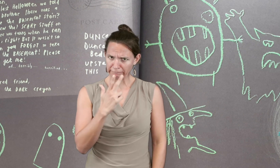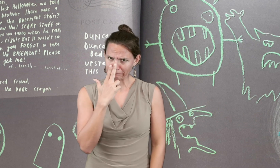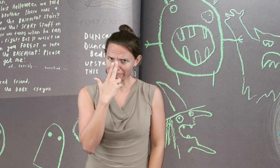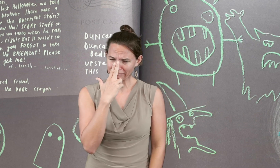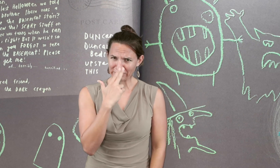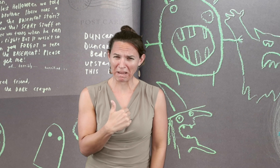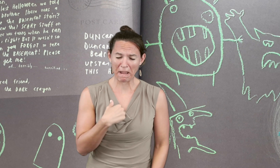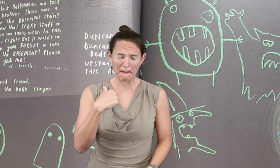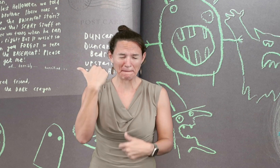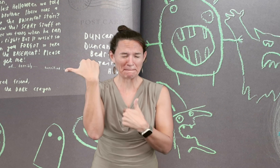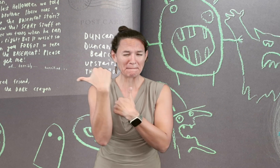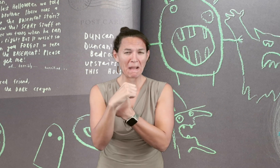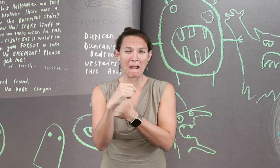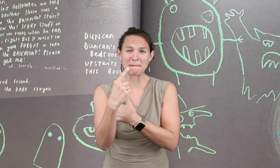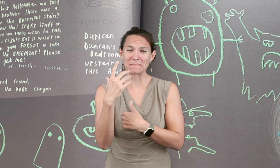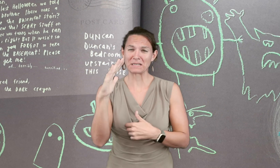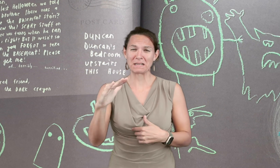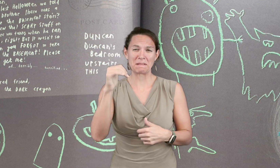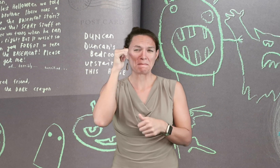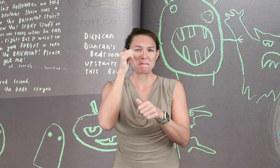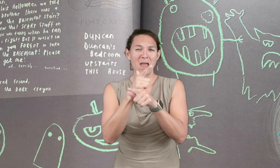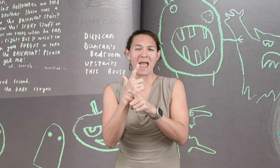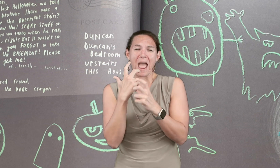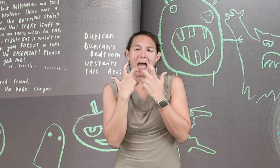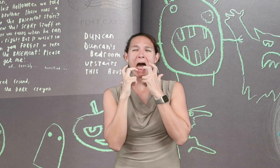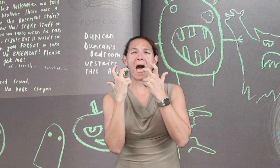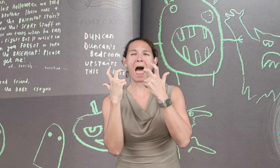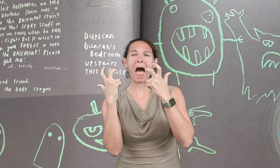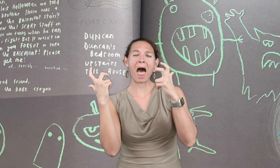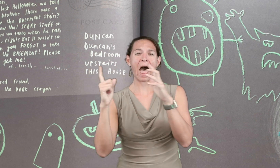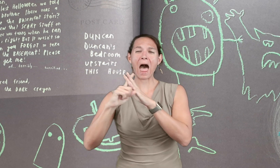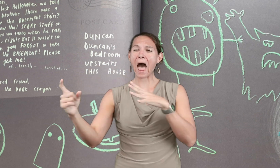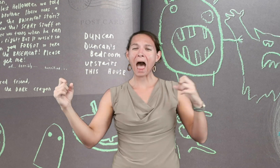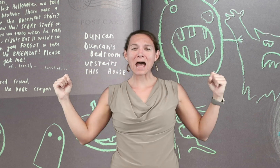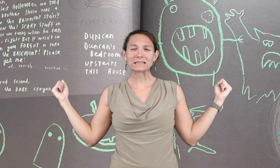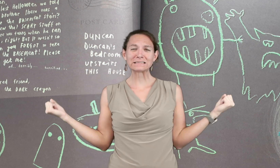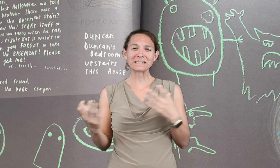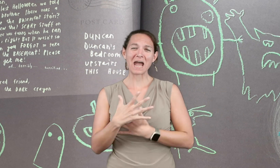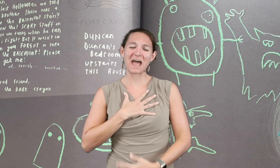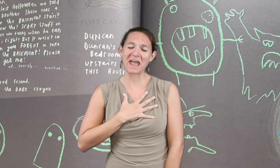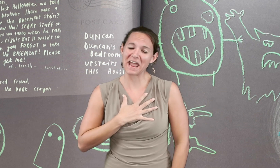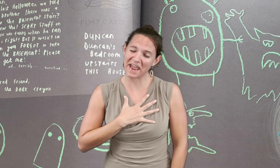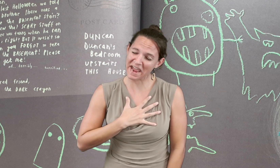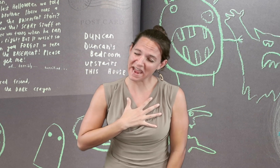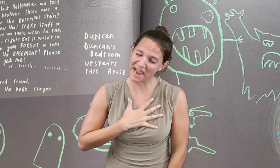Oh that was really funny! I remember your little brother screaming and running away!